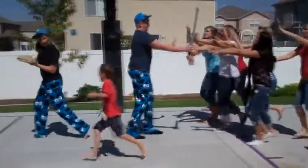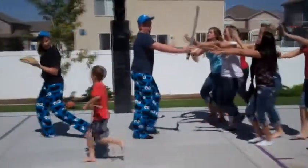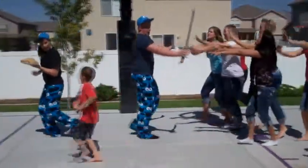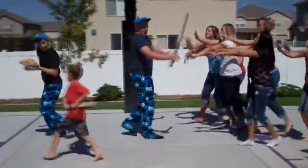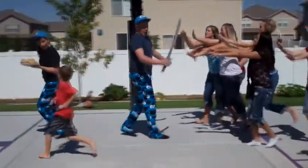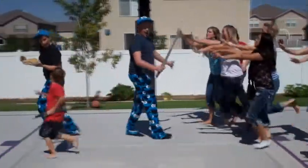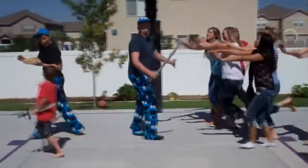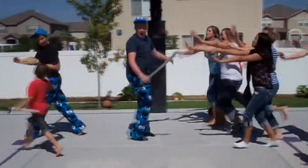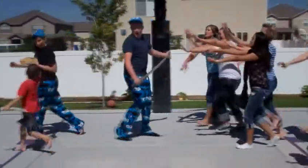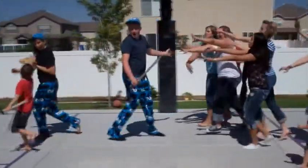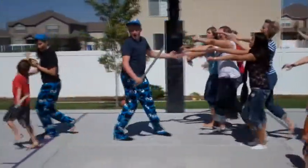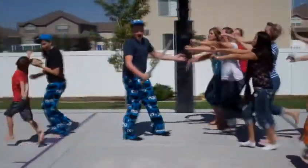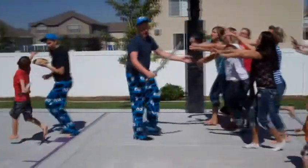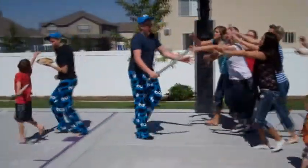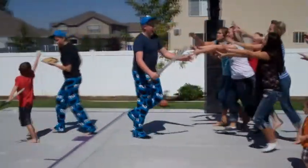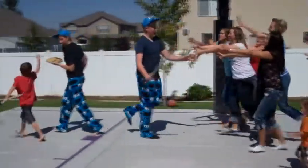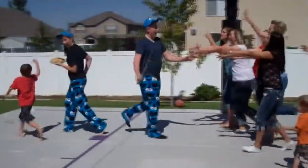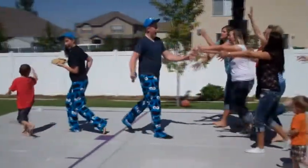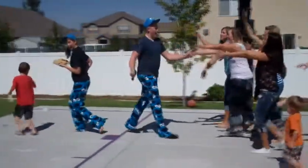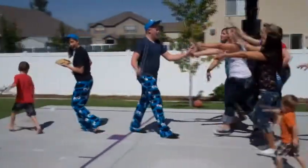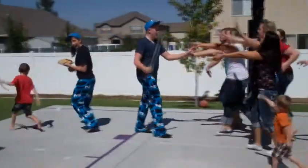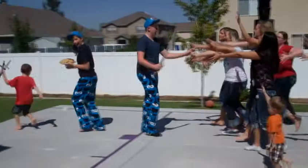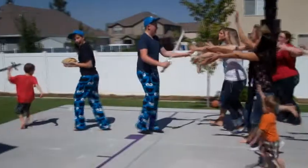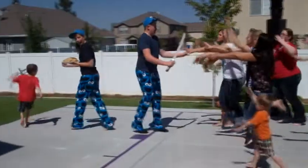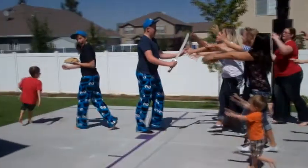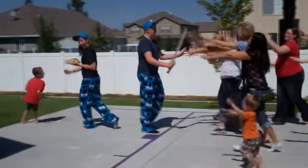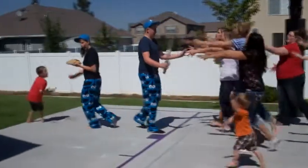But you got cookie So share it maybe